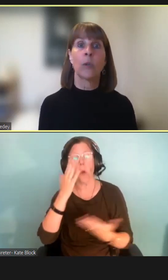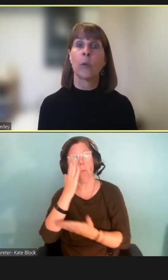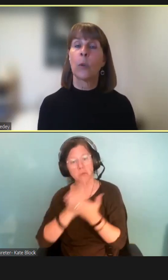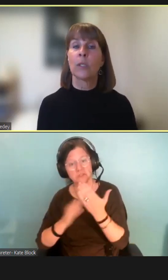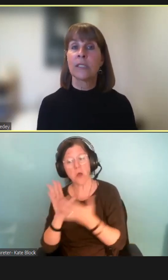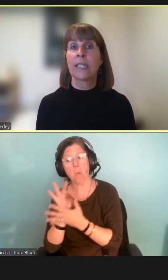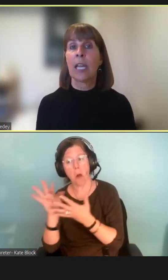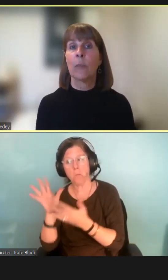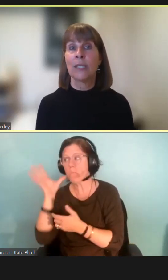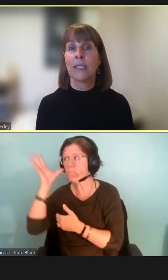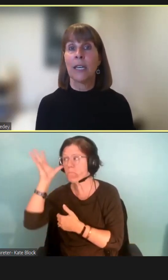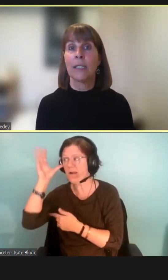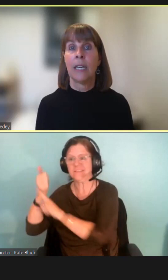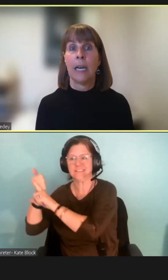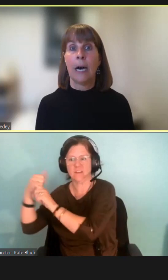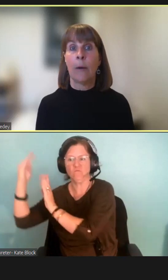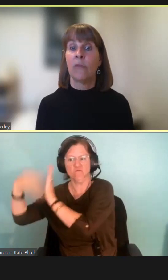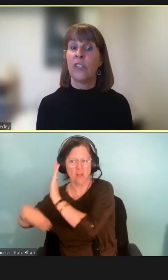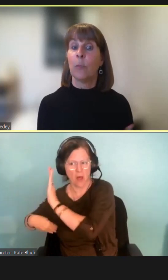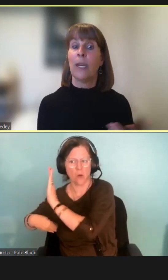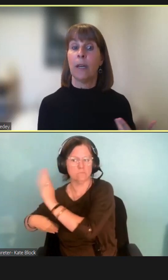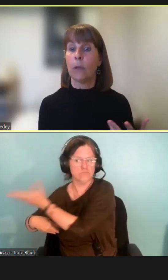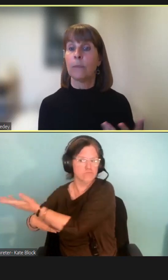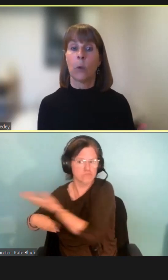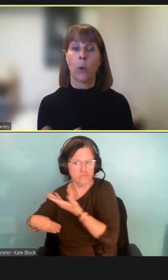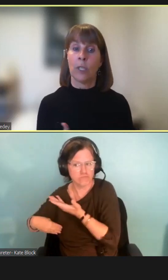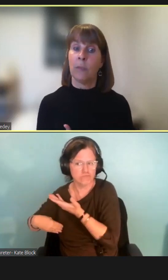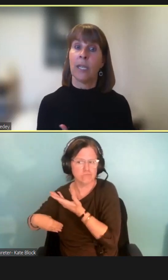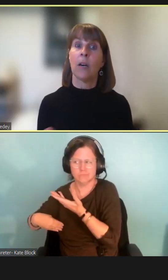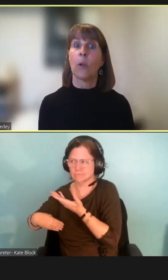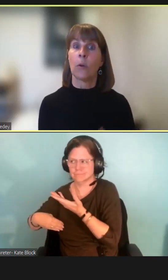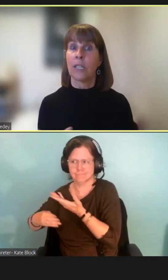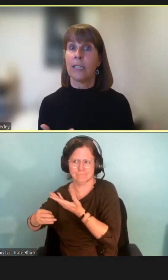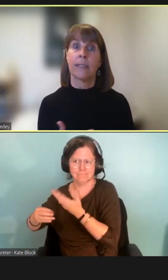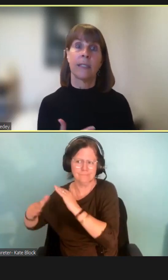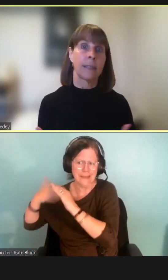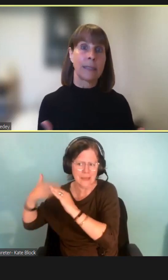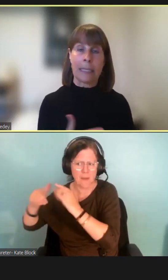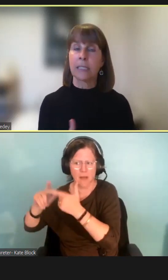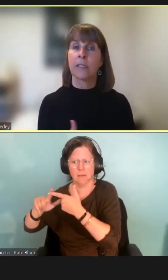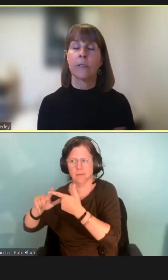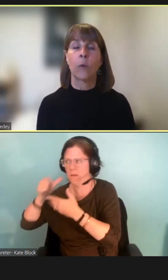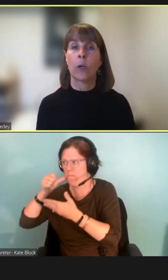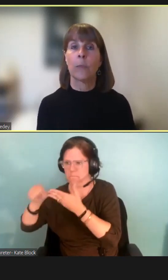reports that can be done um VIA mail or email or again a link to the form that's